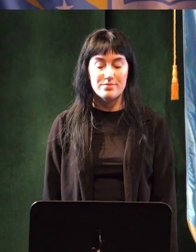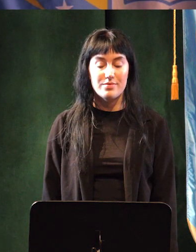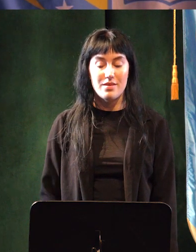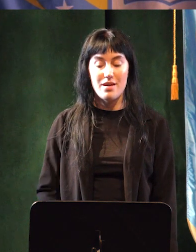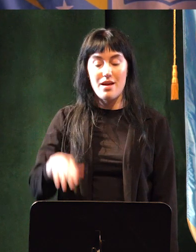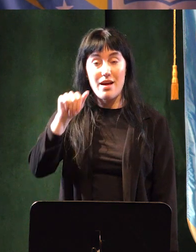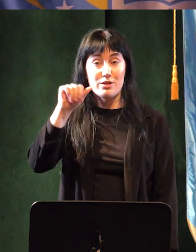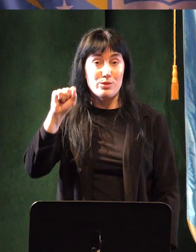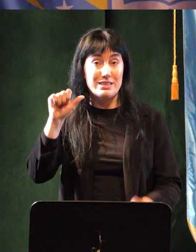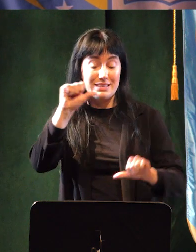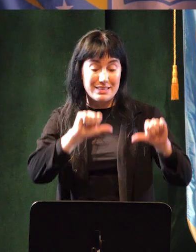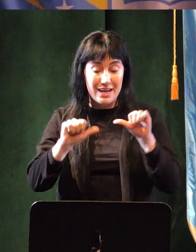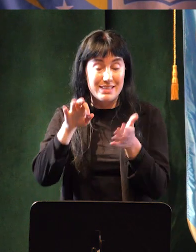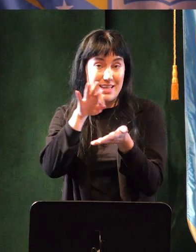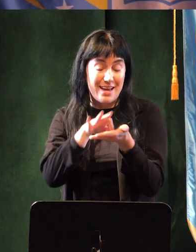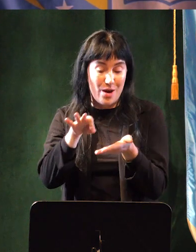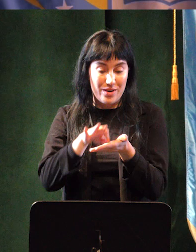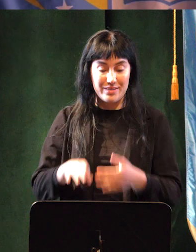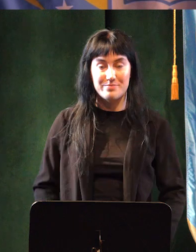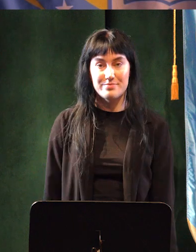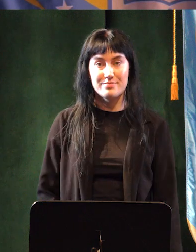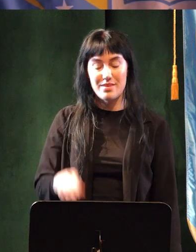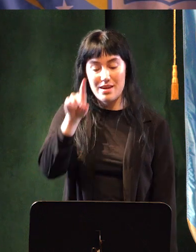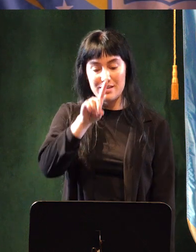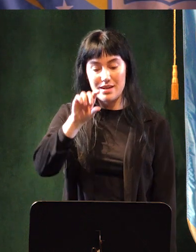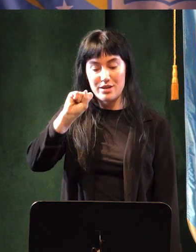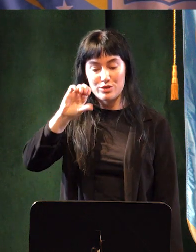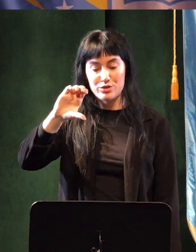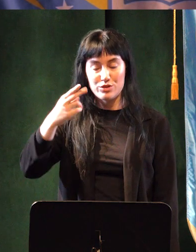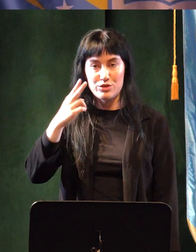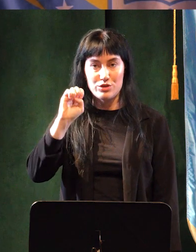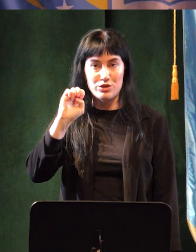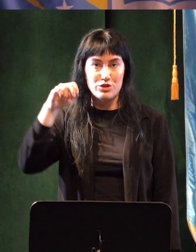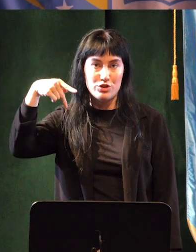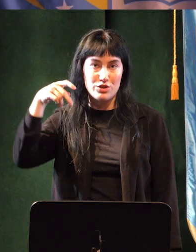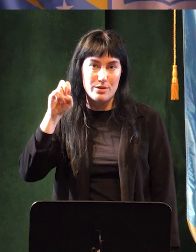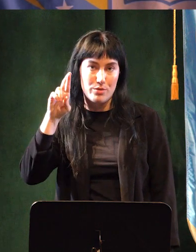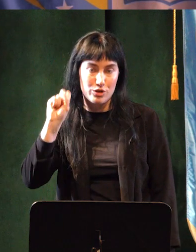in science accounting Deonte Scheepers